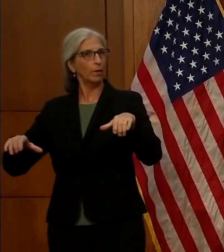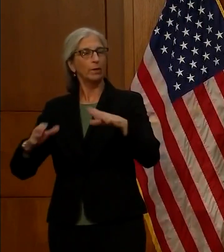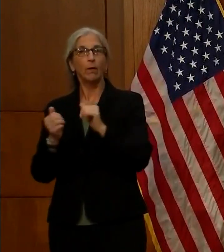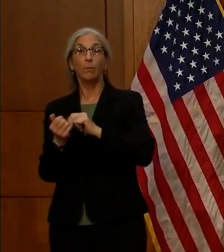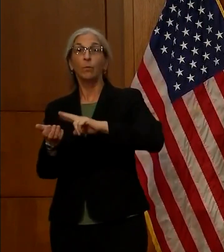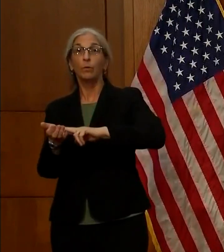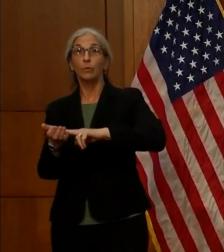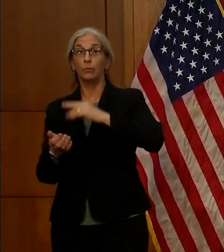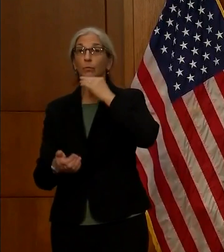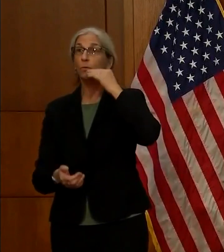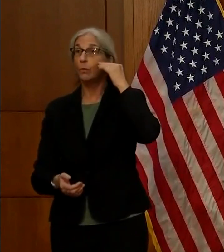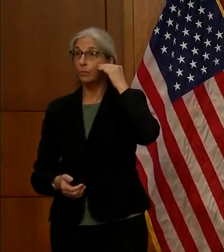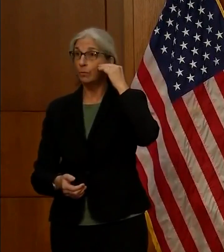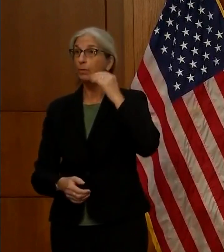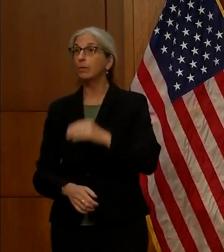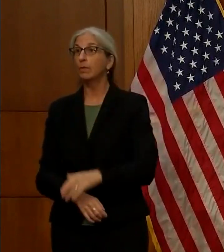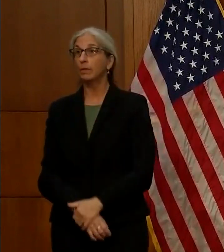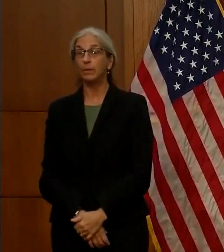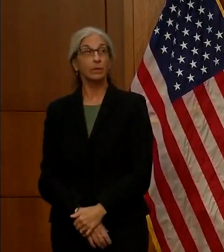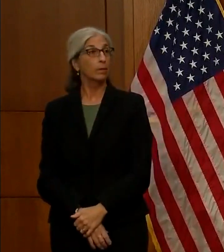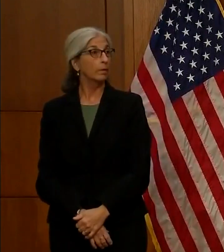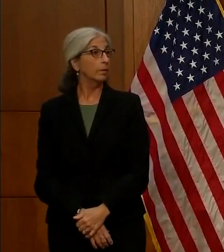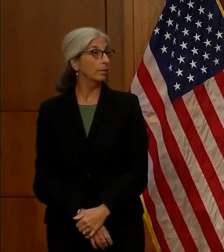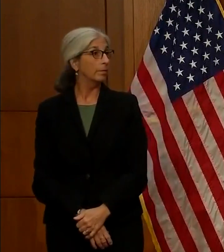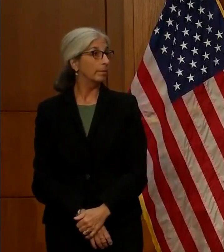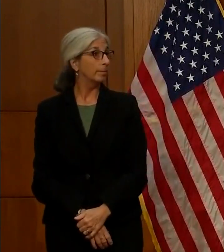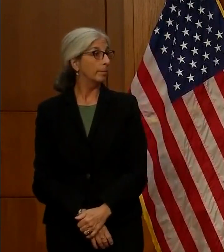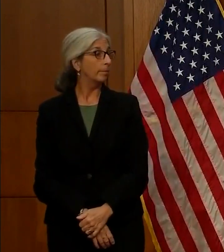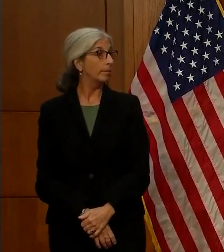VERY SIMILAR TO WHAT WE'VE